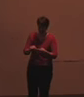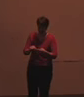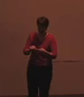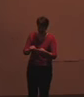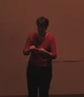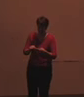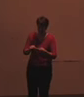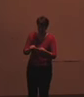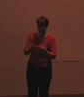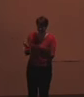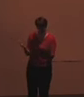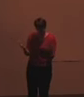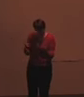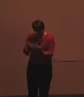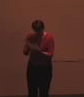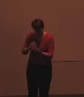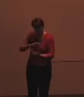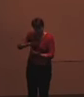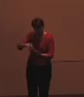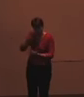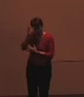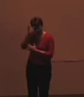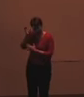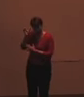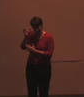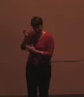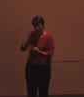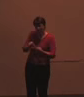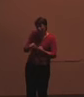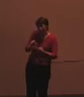opposite concept because searchability is really systematic.